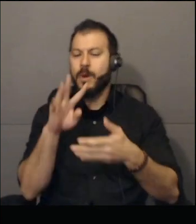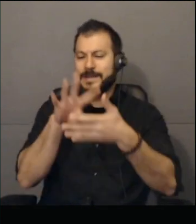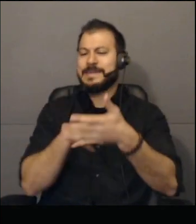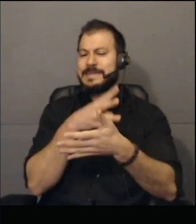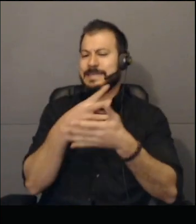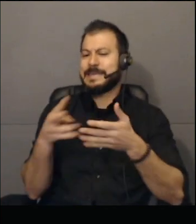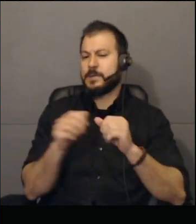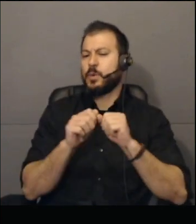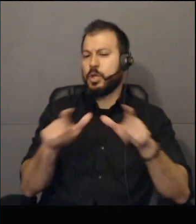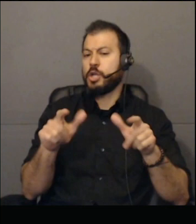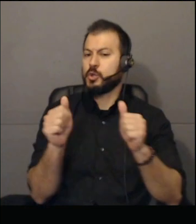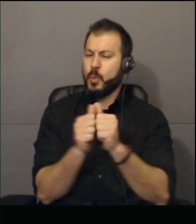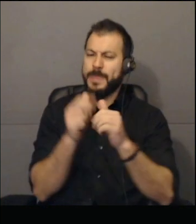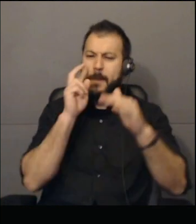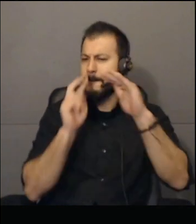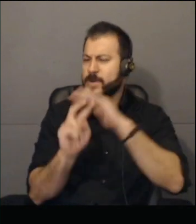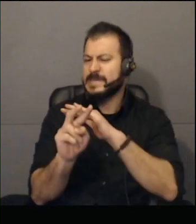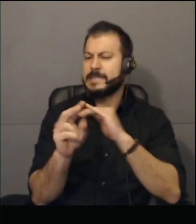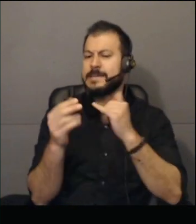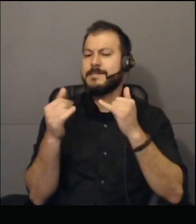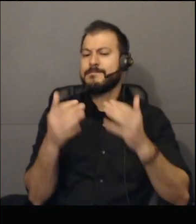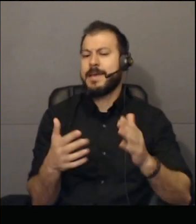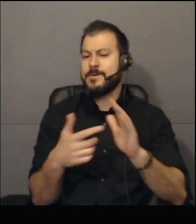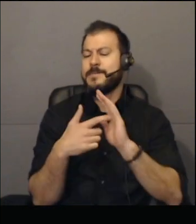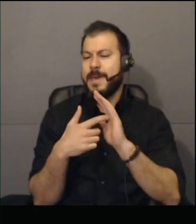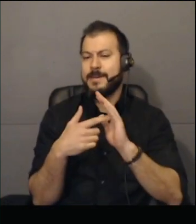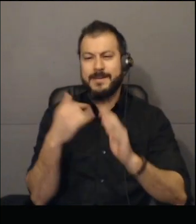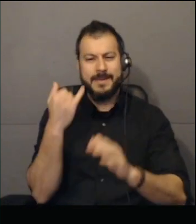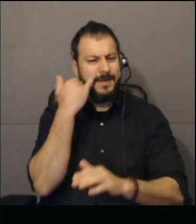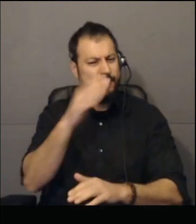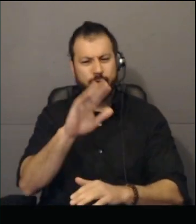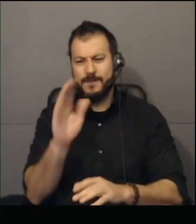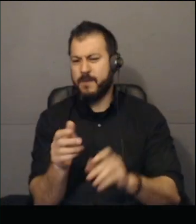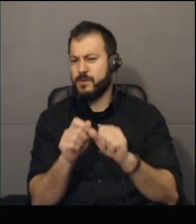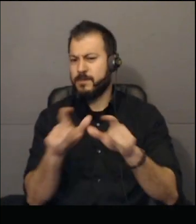Player demand if you've never deployed a game server and play fat,